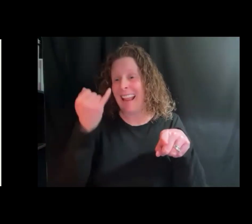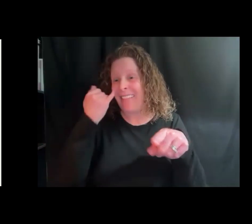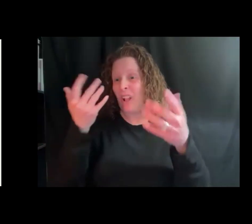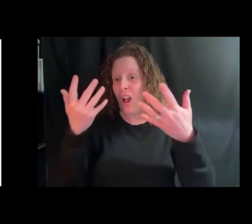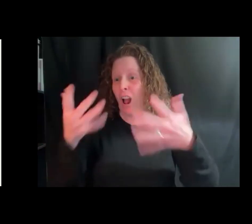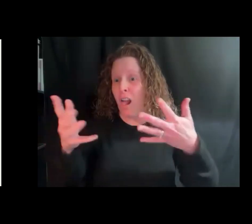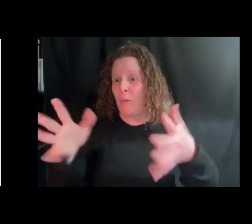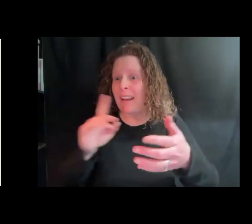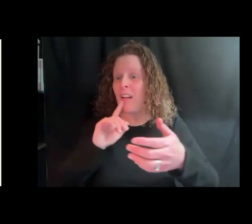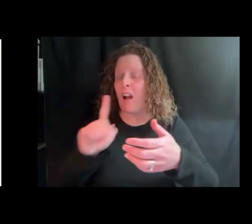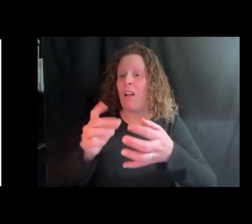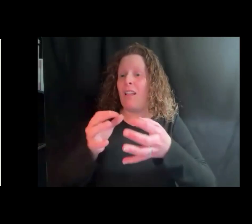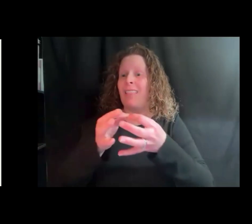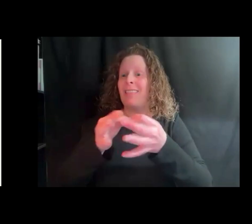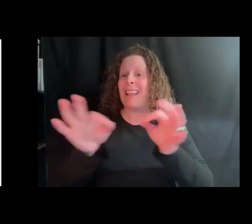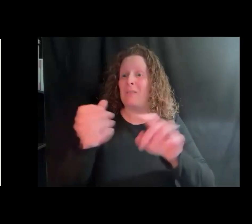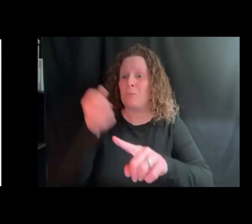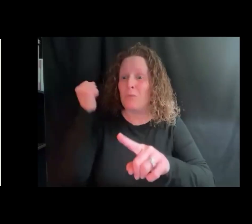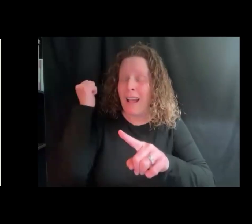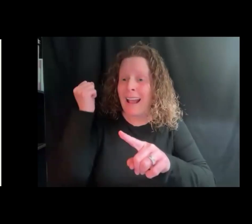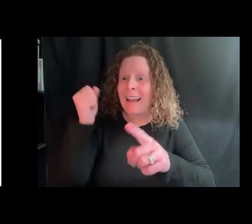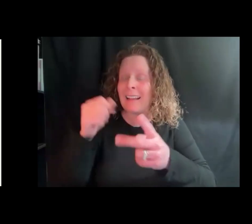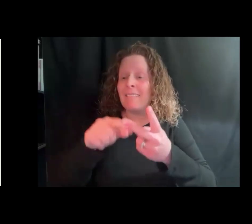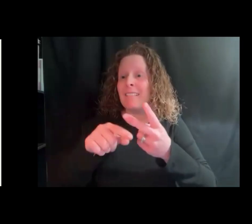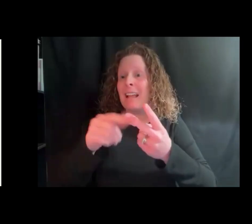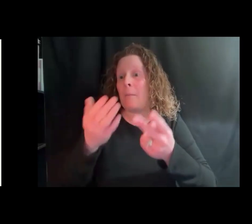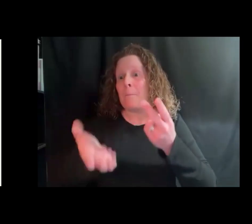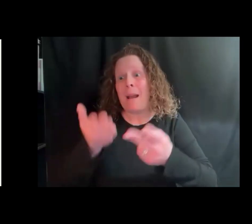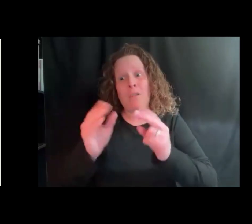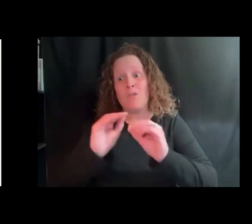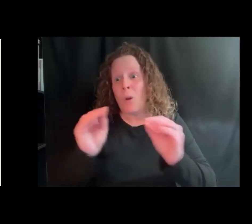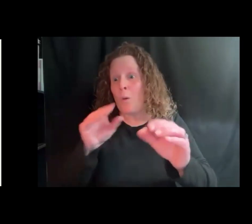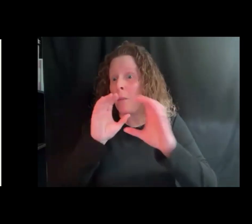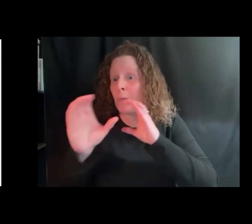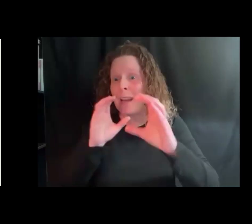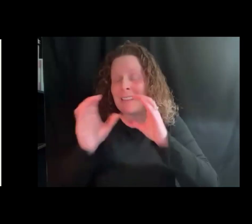Deaf kids come in with difficulties anyway.